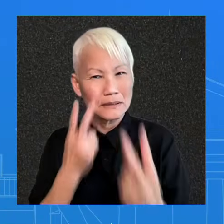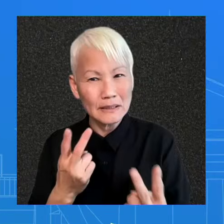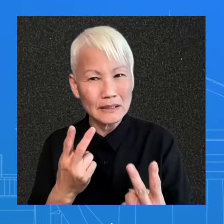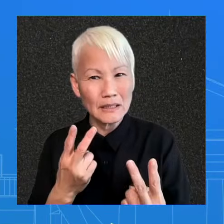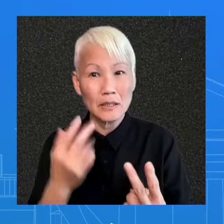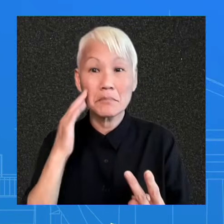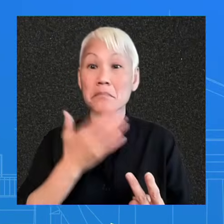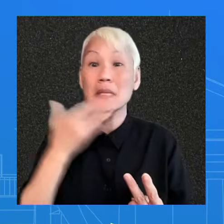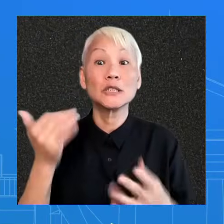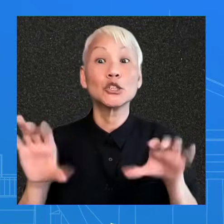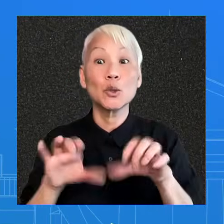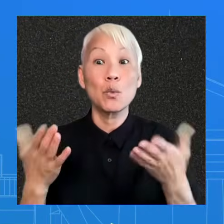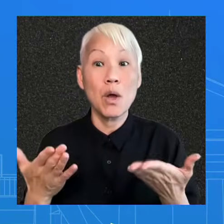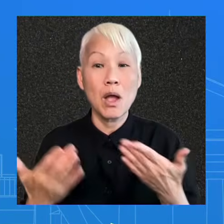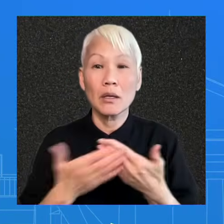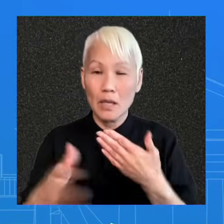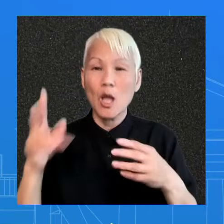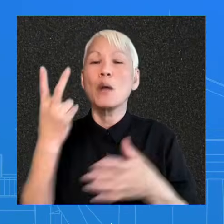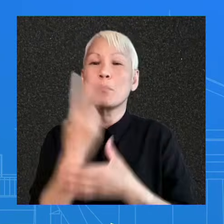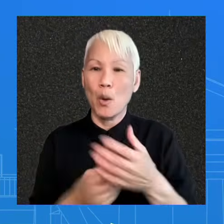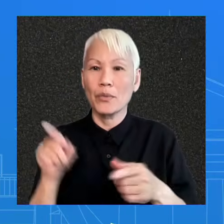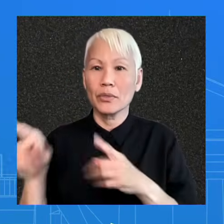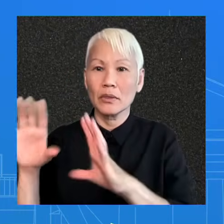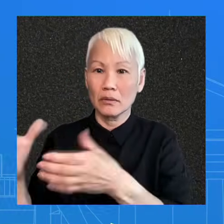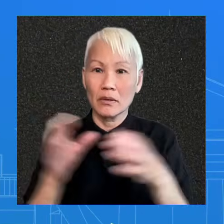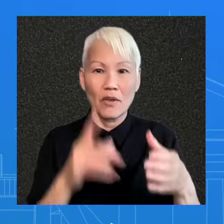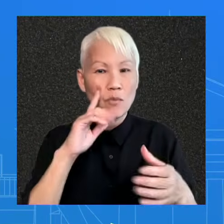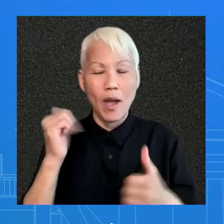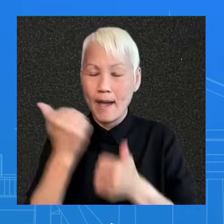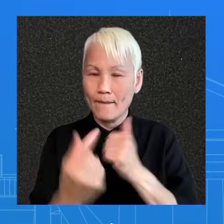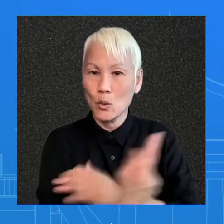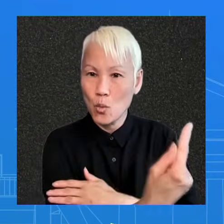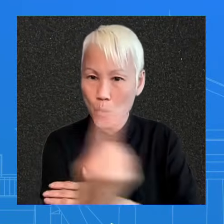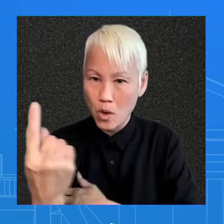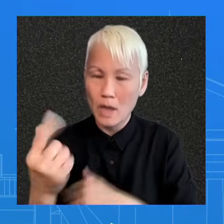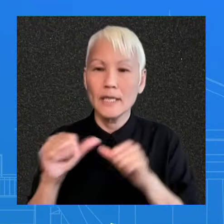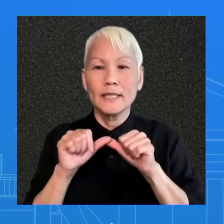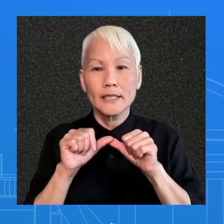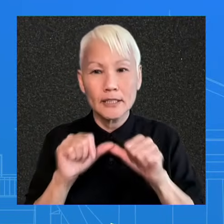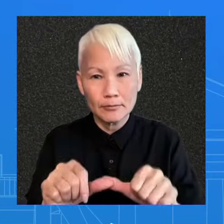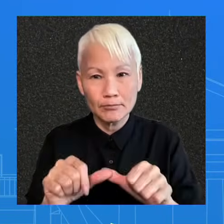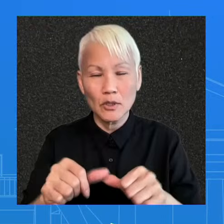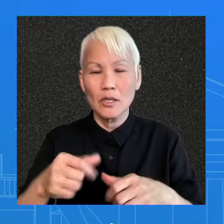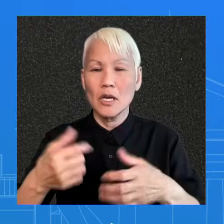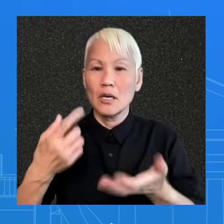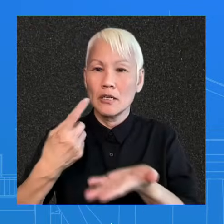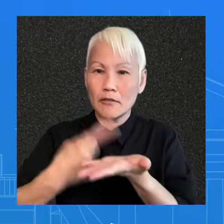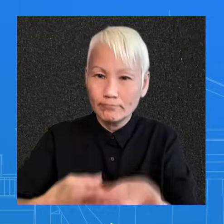or for all sides to continue to work to come to the table and come to a solution here.